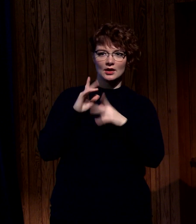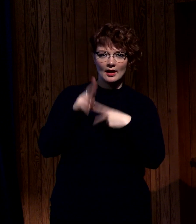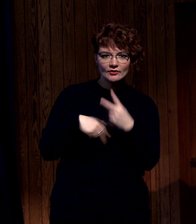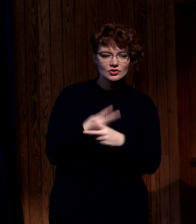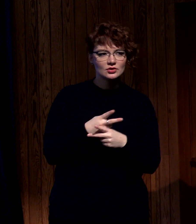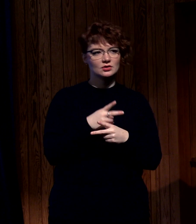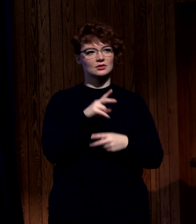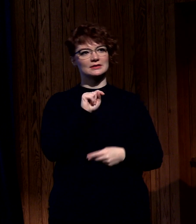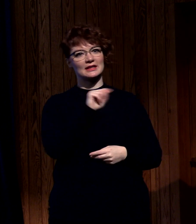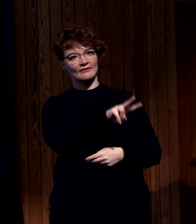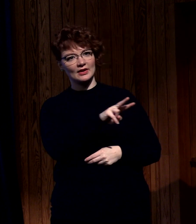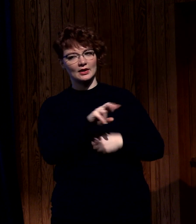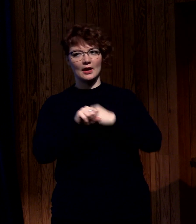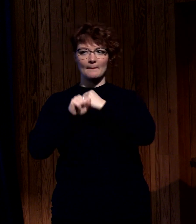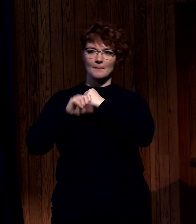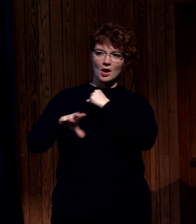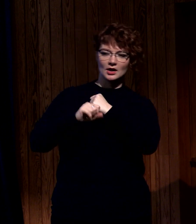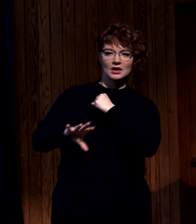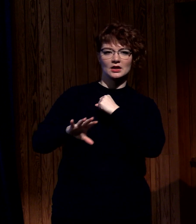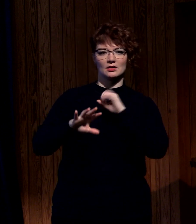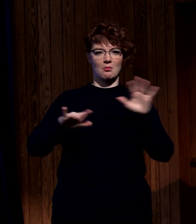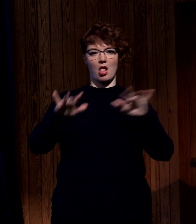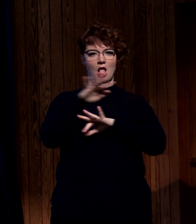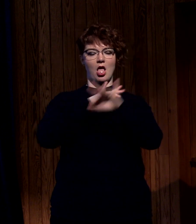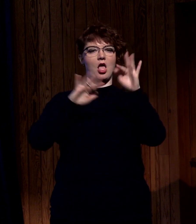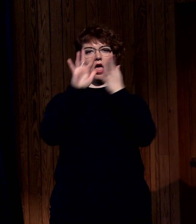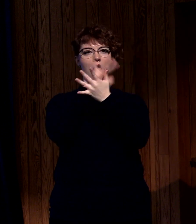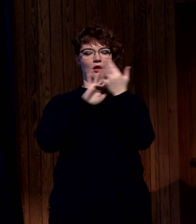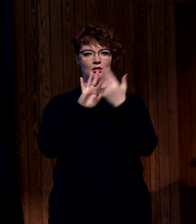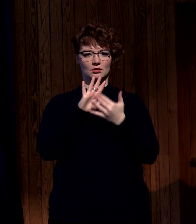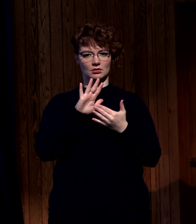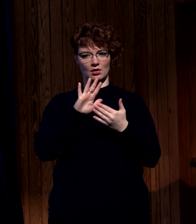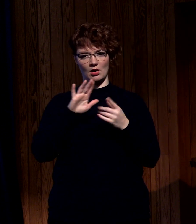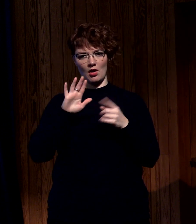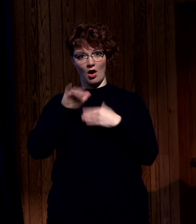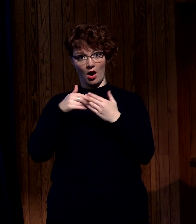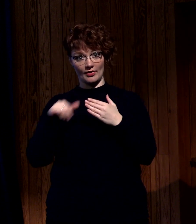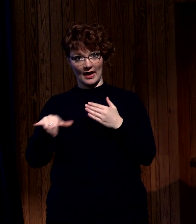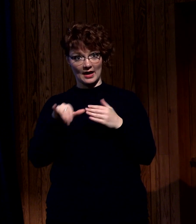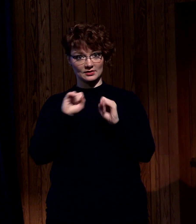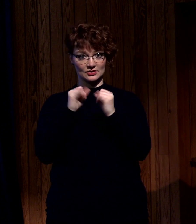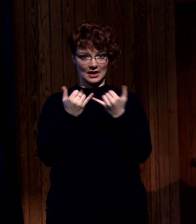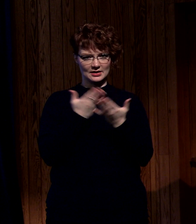television, and businesses all trying to monetize our behavior.